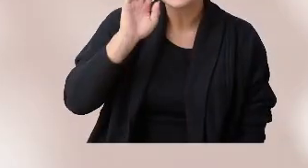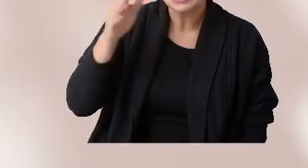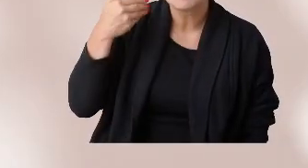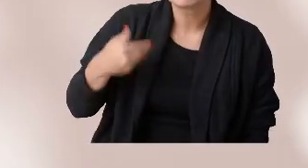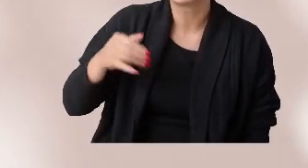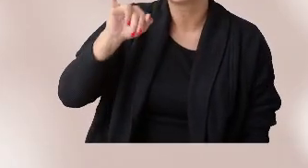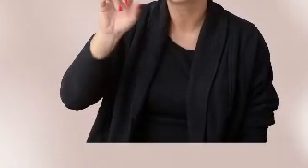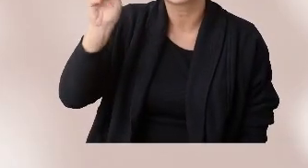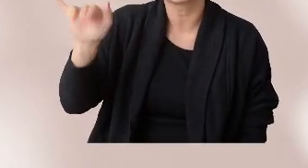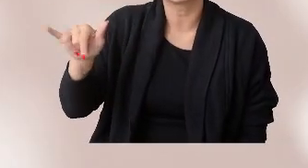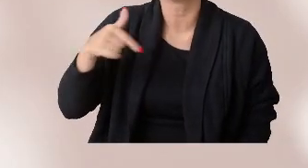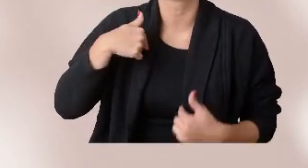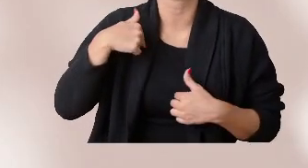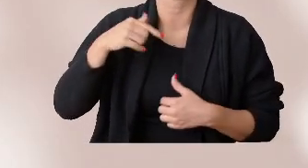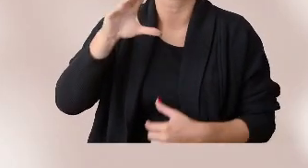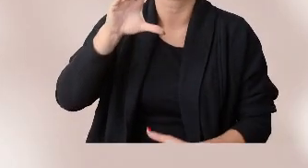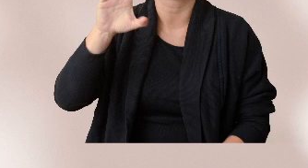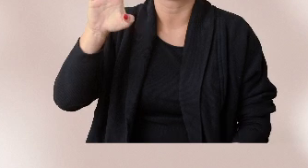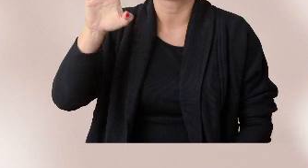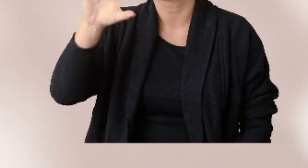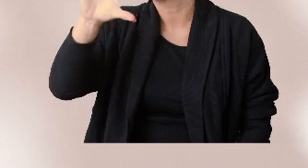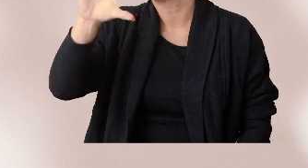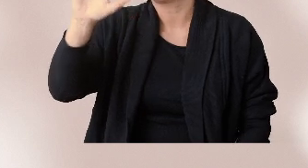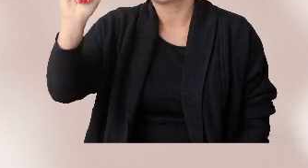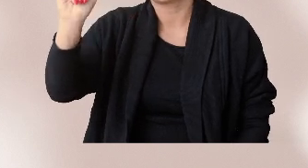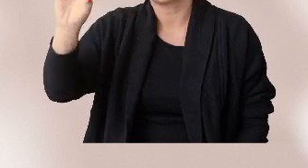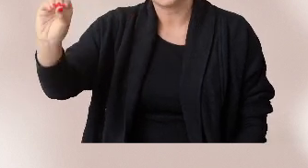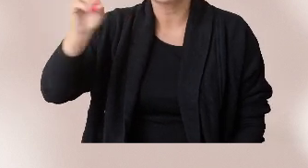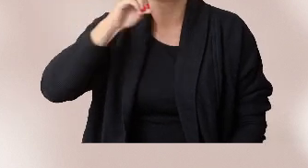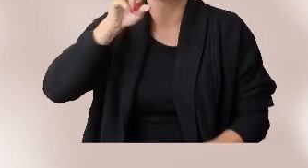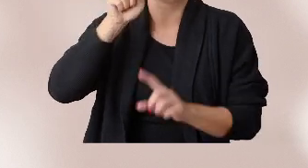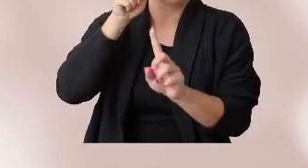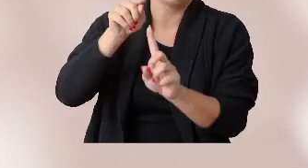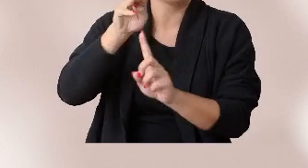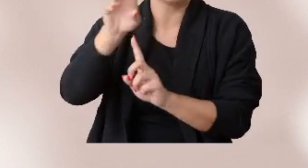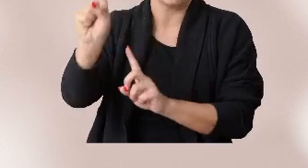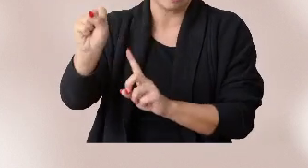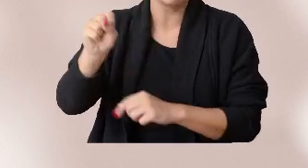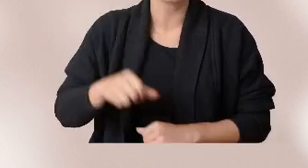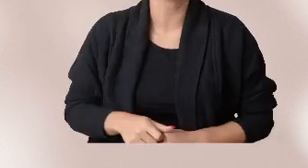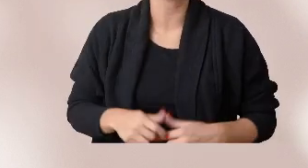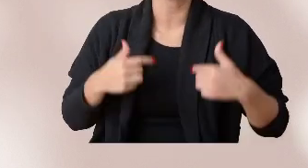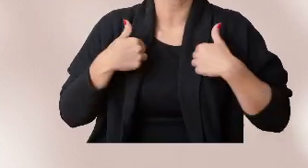Hi there, I'm Jenny Lay-Flurrie, the Chief Accessibility Officer at Microsoft.